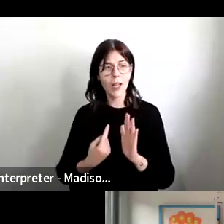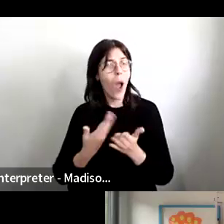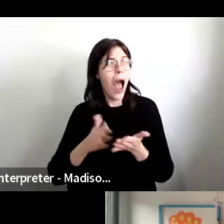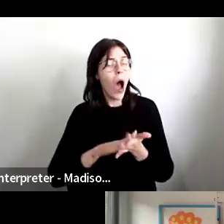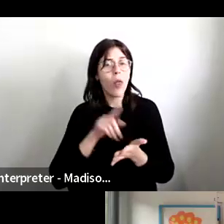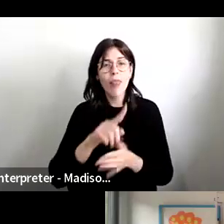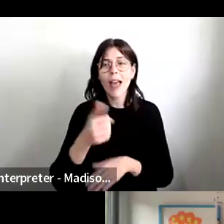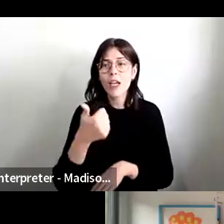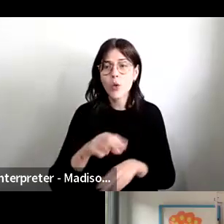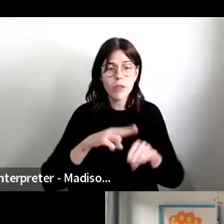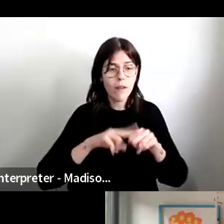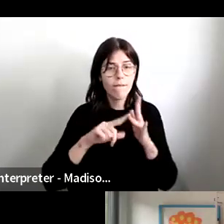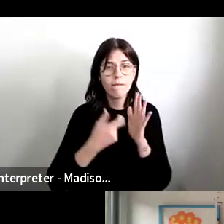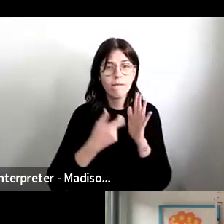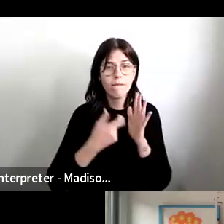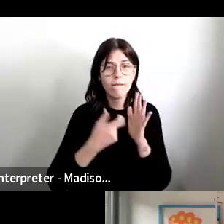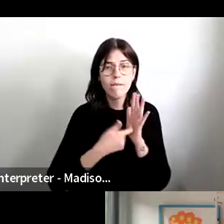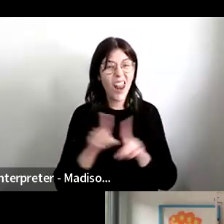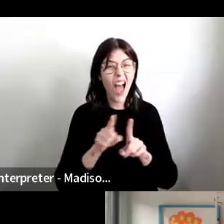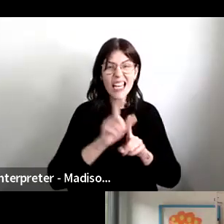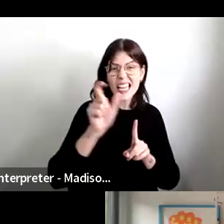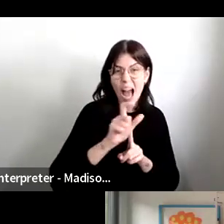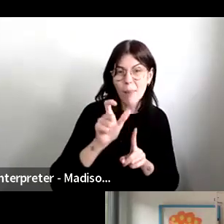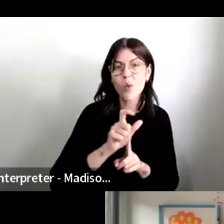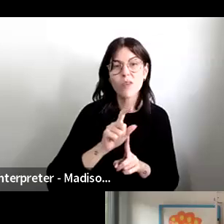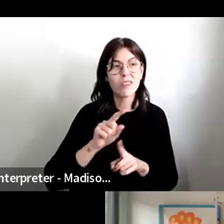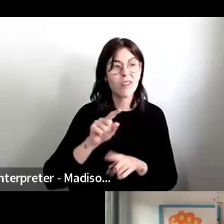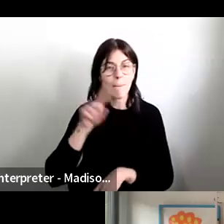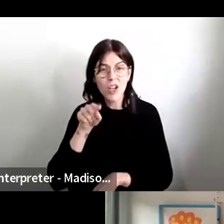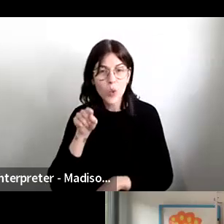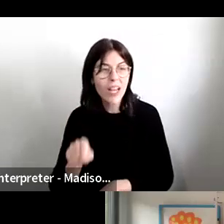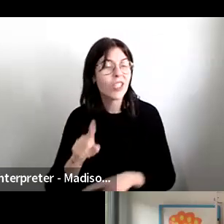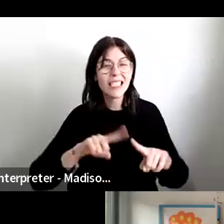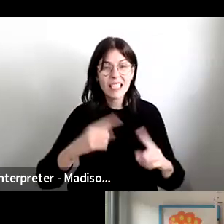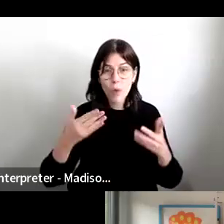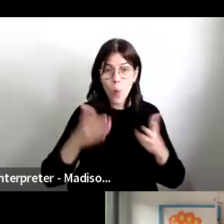capital letters, all these little different ways of telling their story - just really